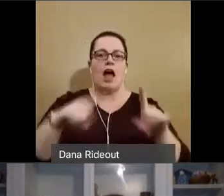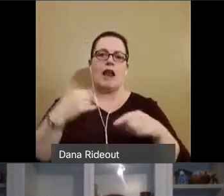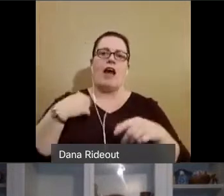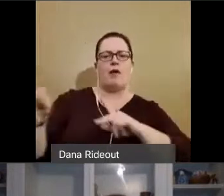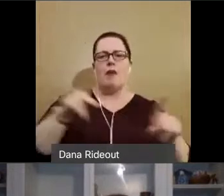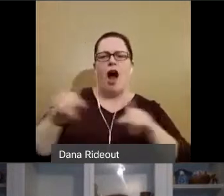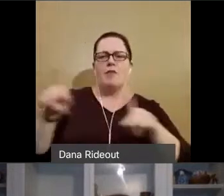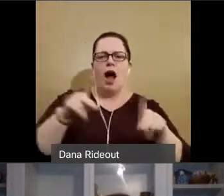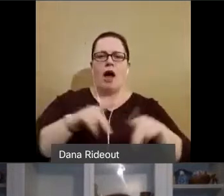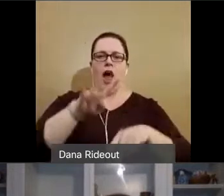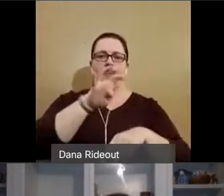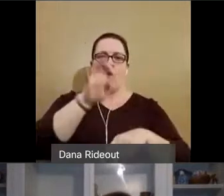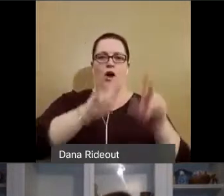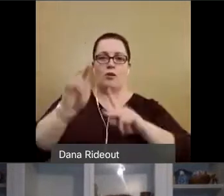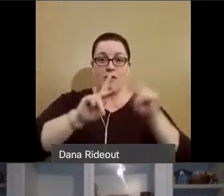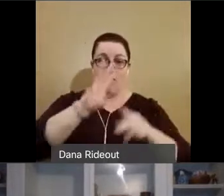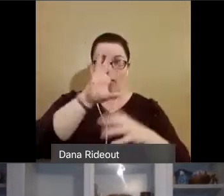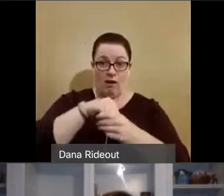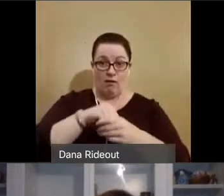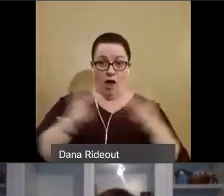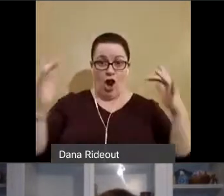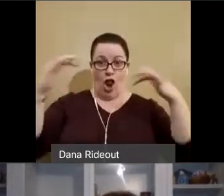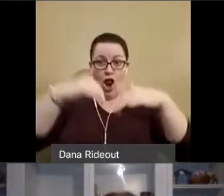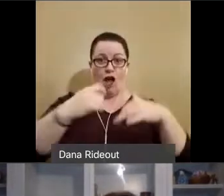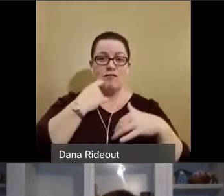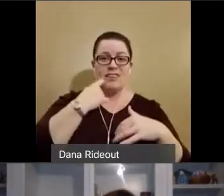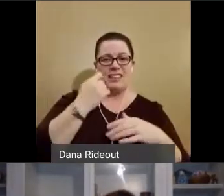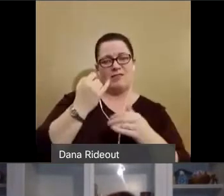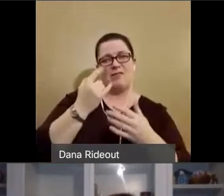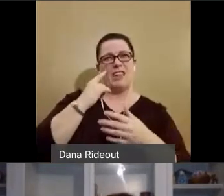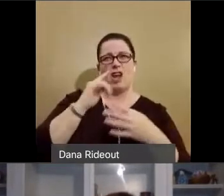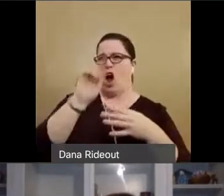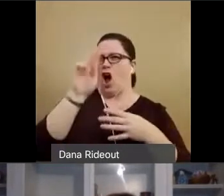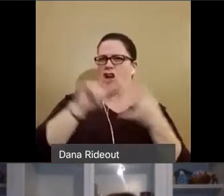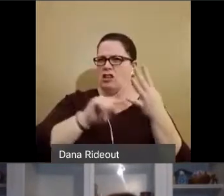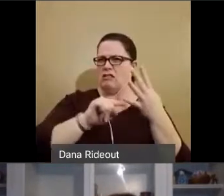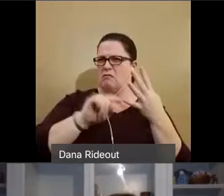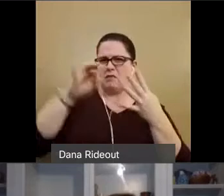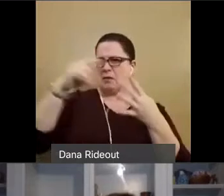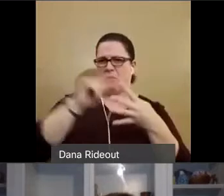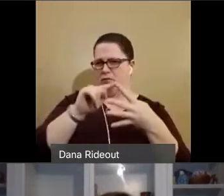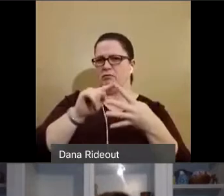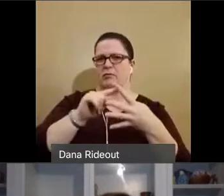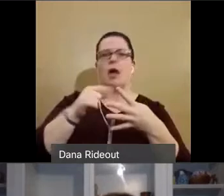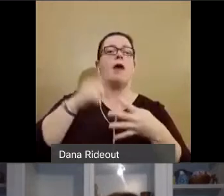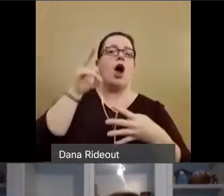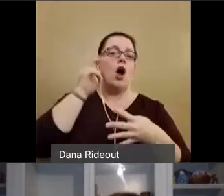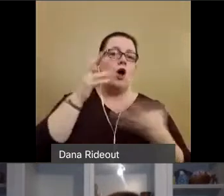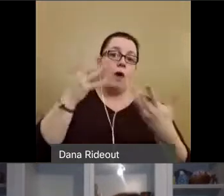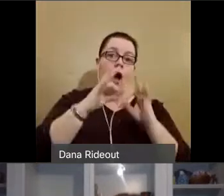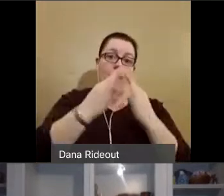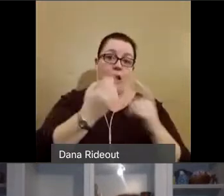That happened in, I think it was late August or early September that made international news. Um, I actually heard about it from my family in New Finland. Before I heard about it.